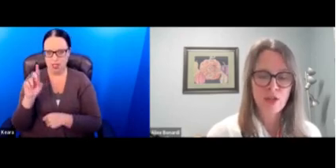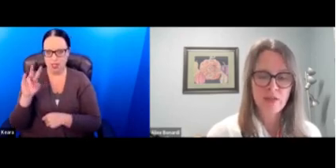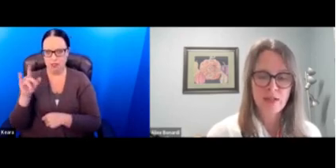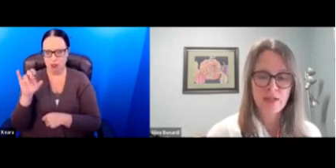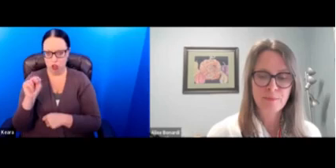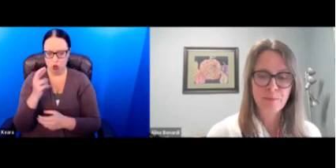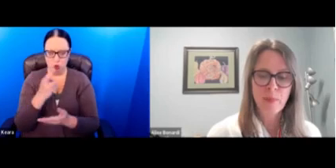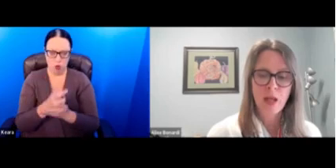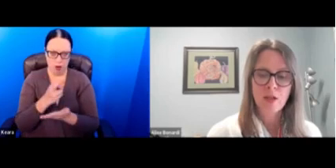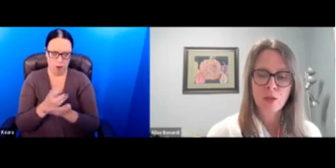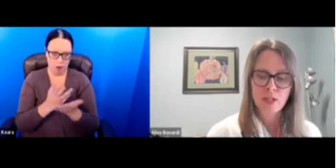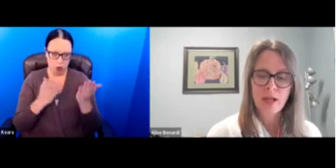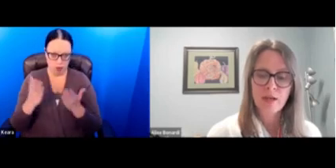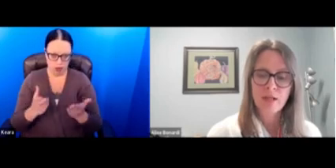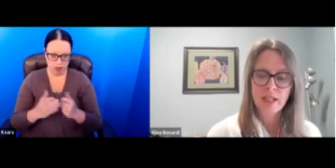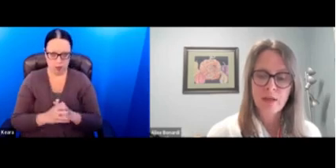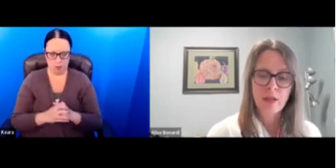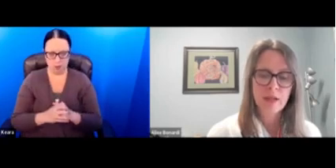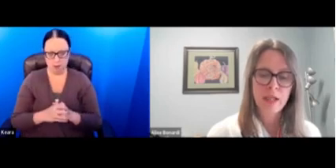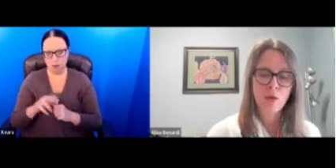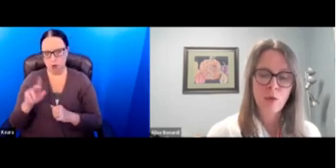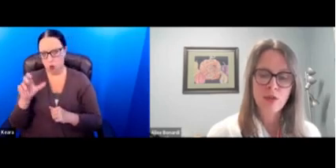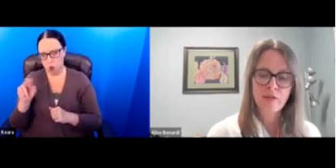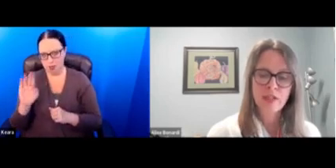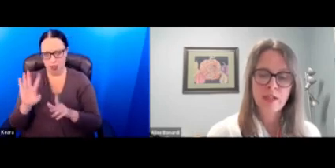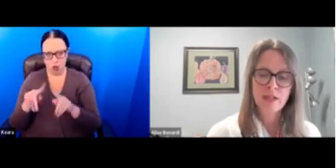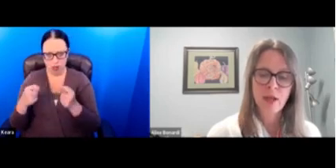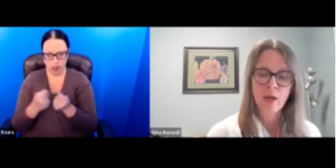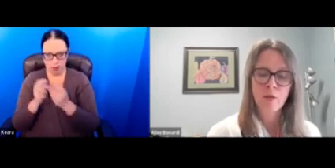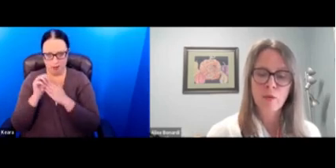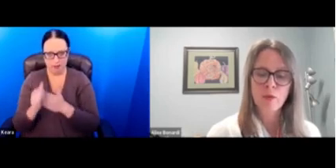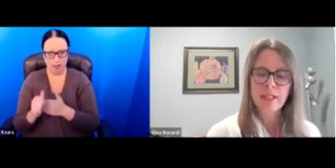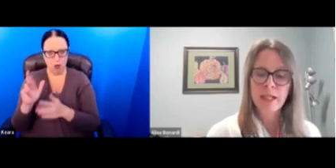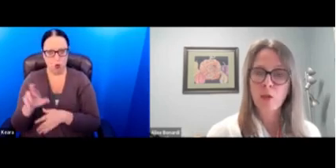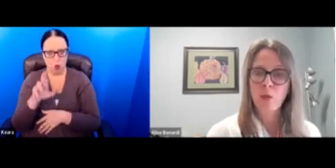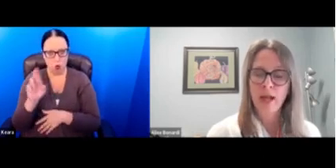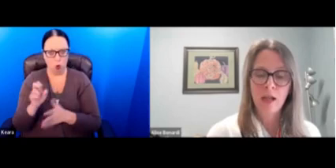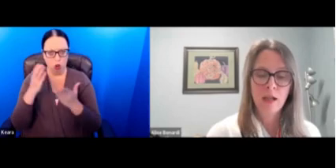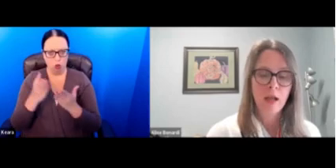Services so Susan and her team lead core services through CQ L.